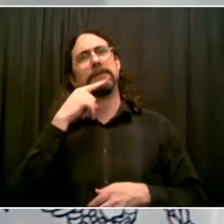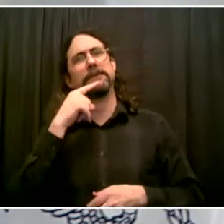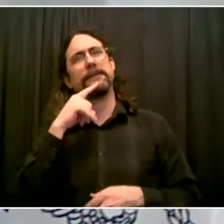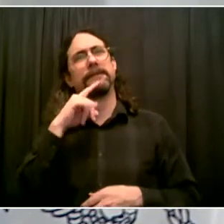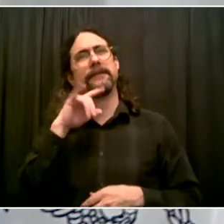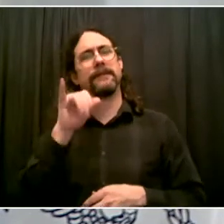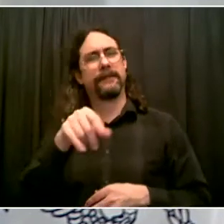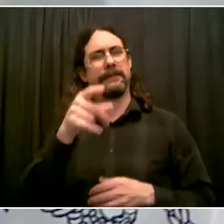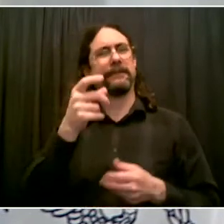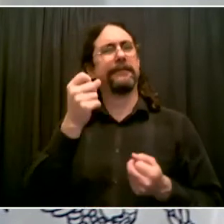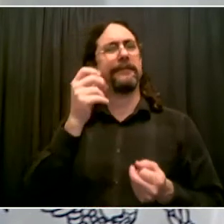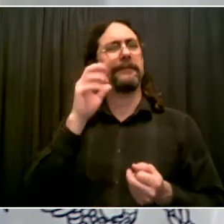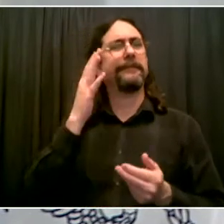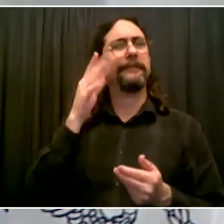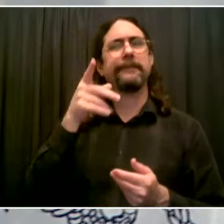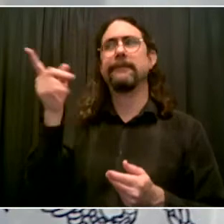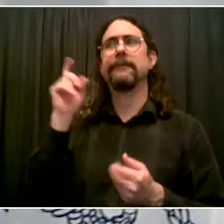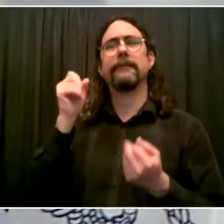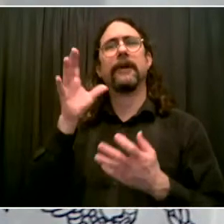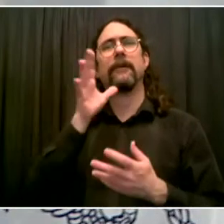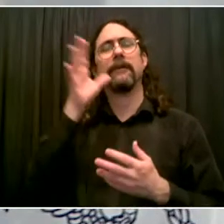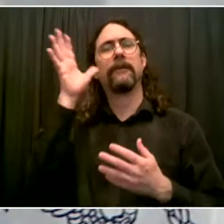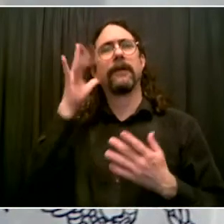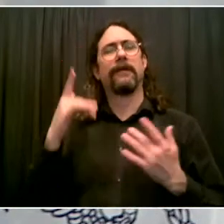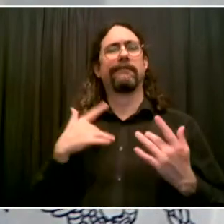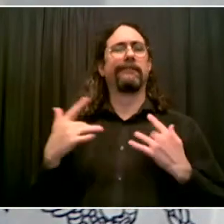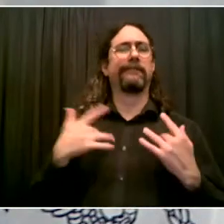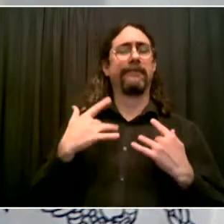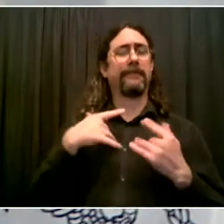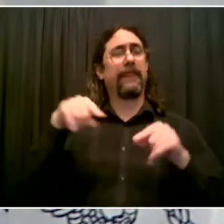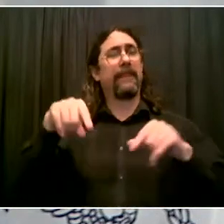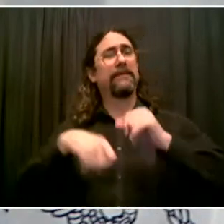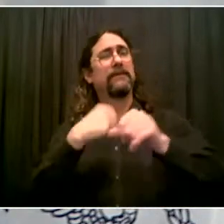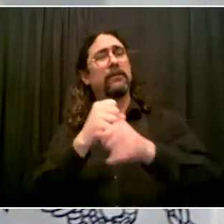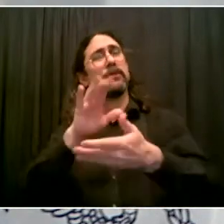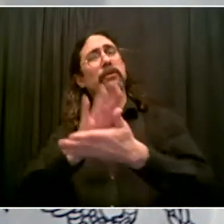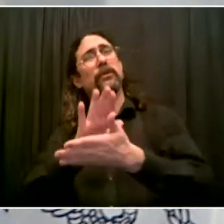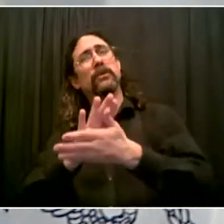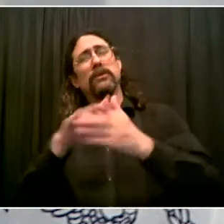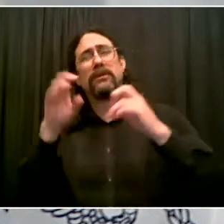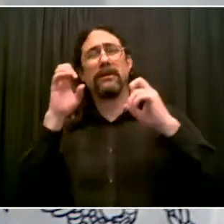PLAYINNG TO THE MONEY SITUATION WHAT WOULD YOU SAY TO PARENNTS WHO ARE CONCERNED THEIR KIDS ARE NOT GETTING A QUALITY EDUCATION AND